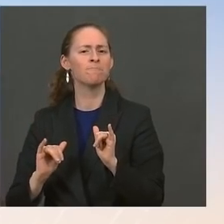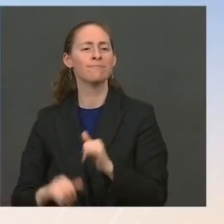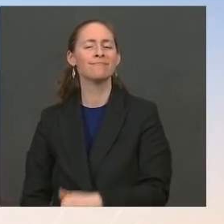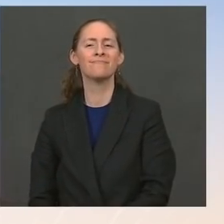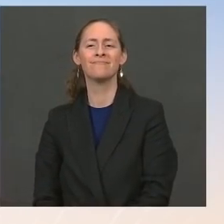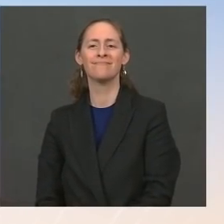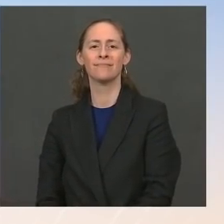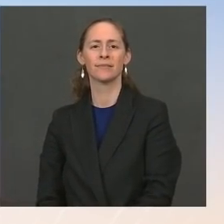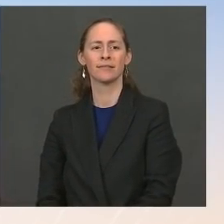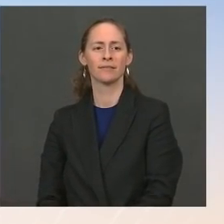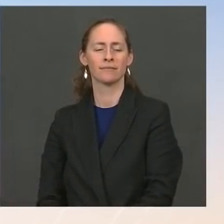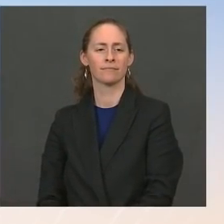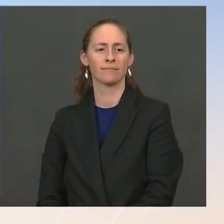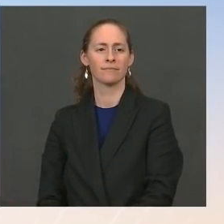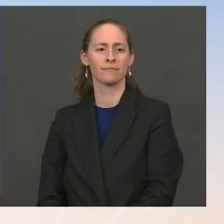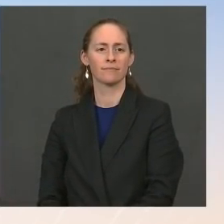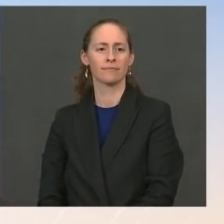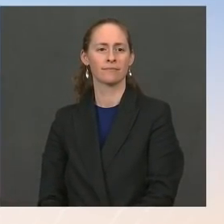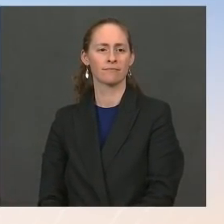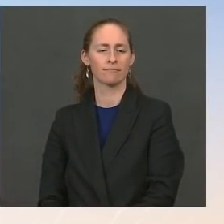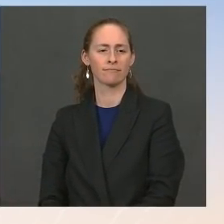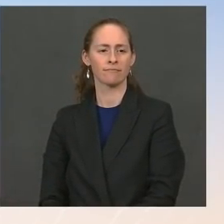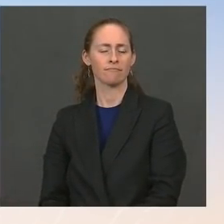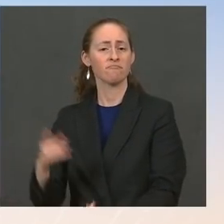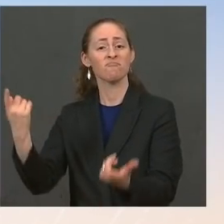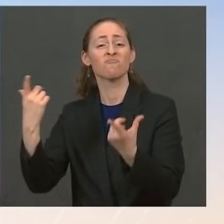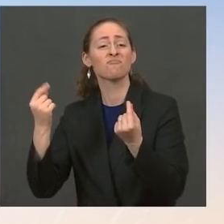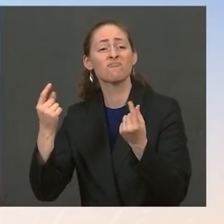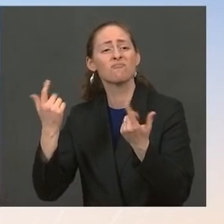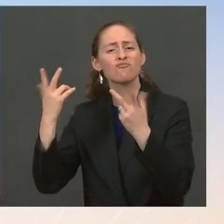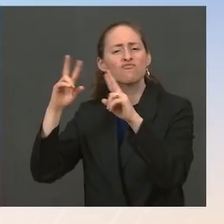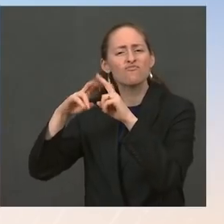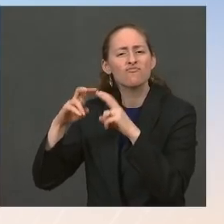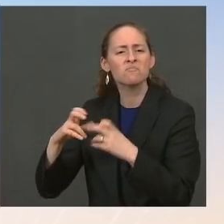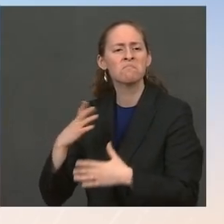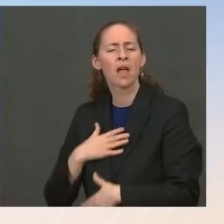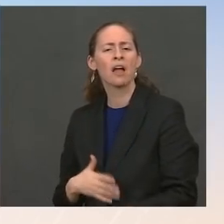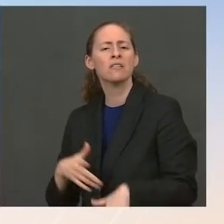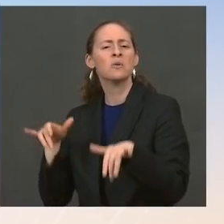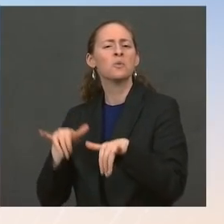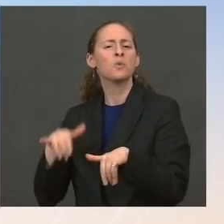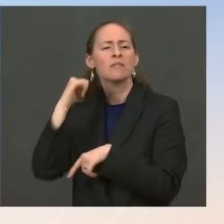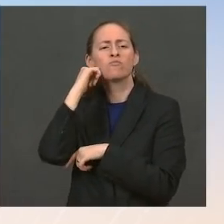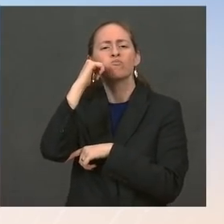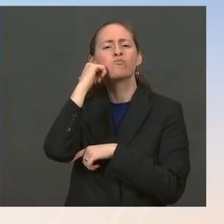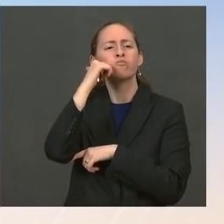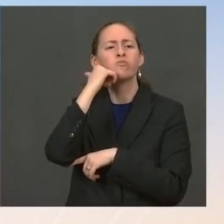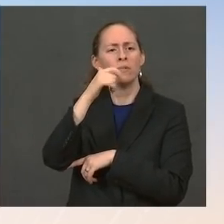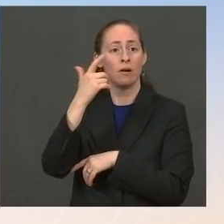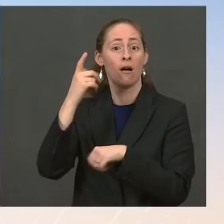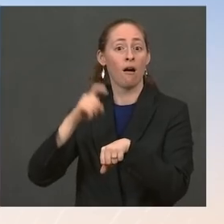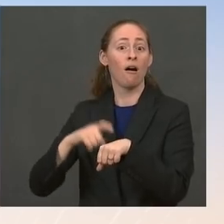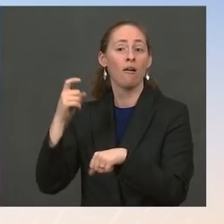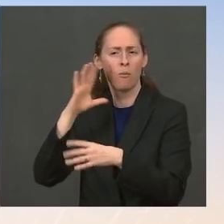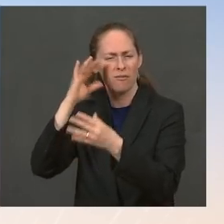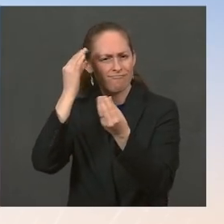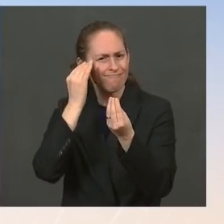the President's routine physical and their assessments. And that is something we will make widely available. The Press: And just one more on Build Back Better: